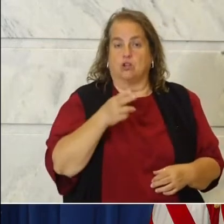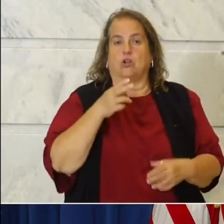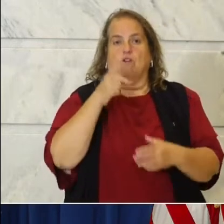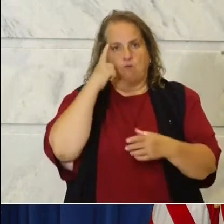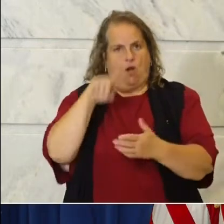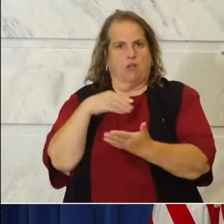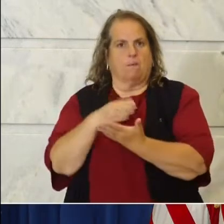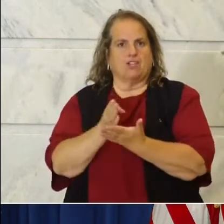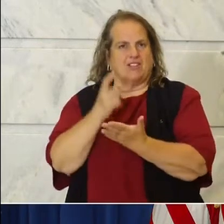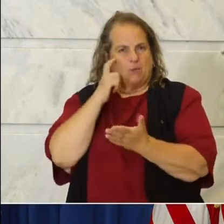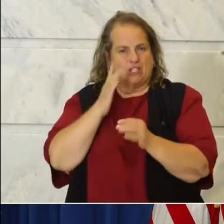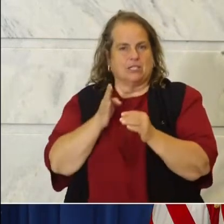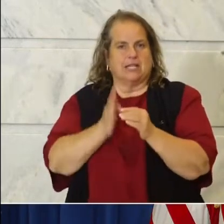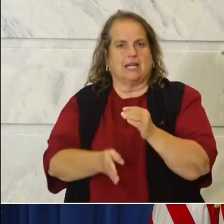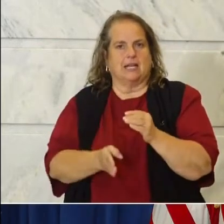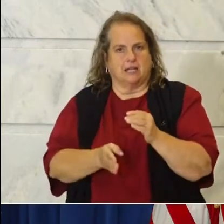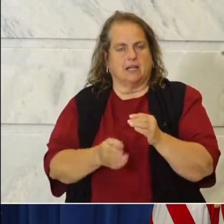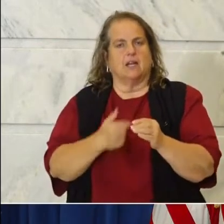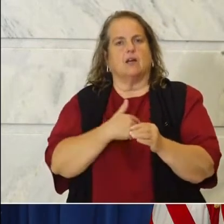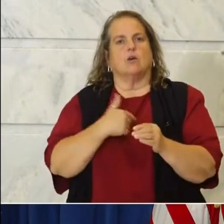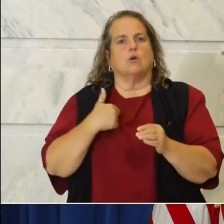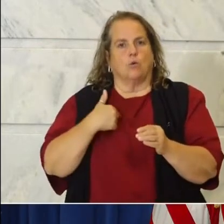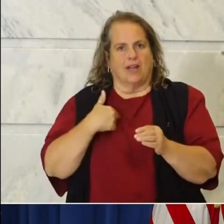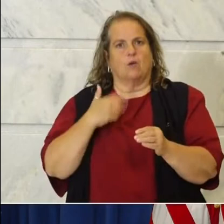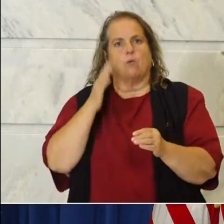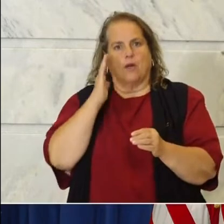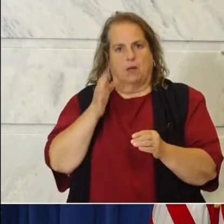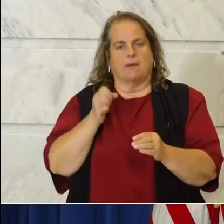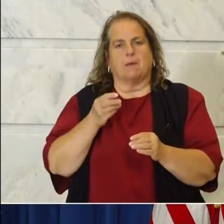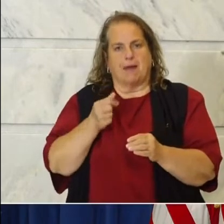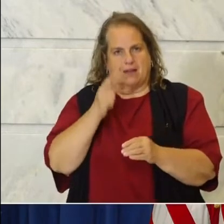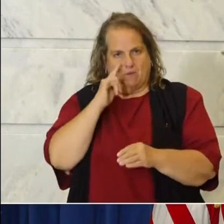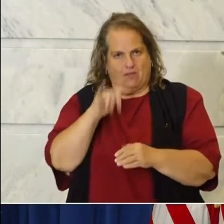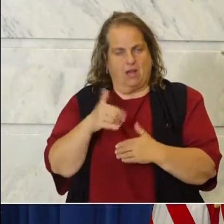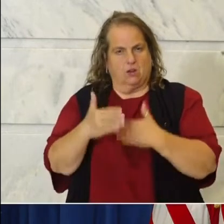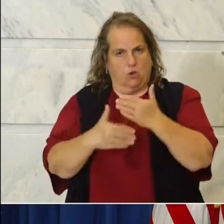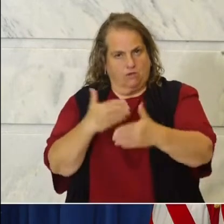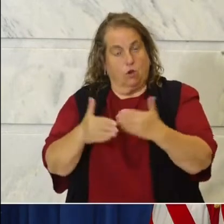would've been paying for that going forward. We also expect to increase our